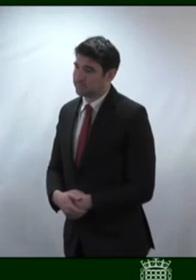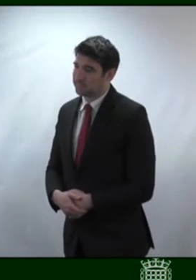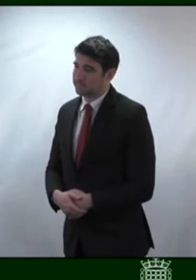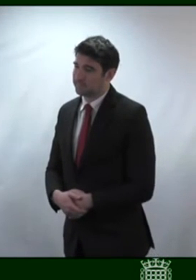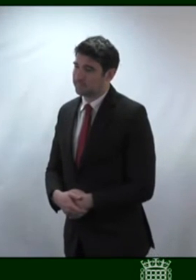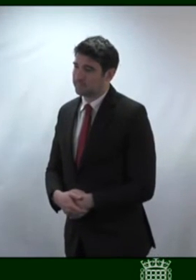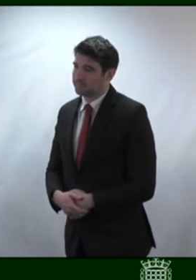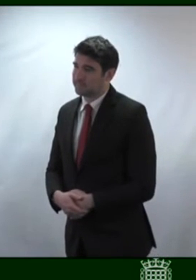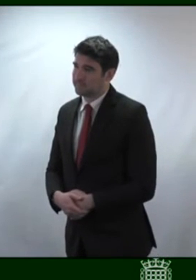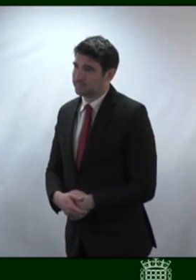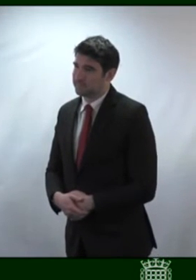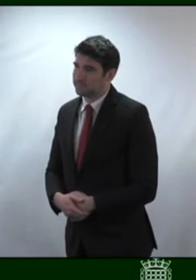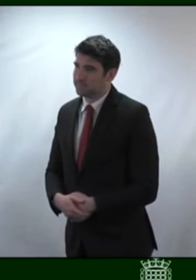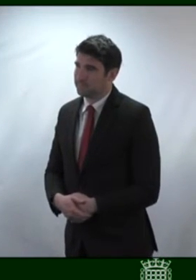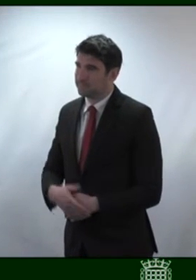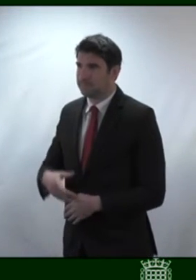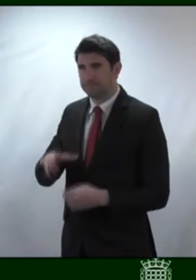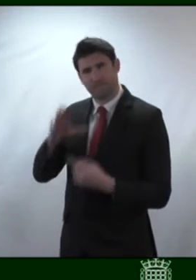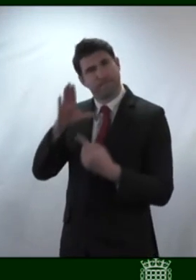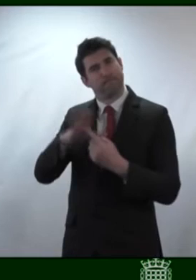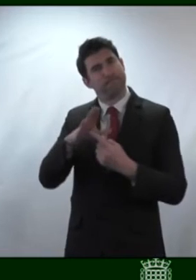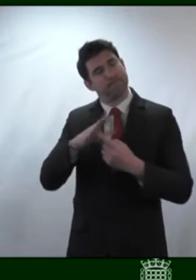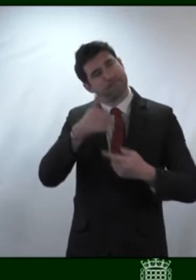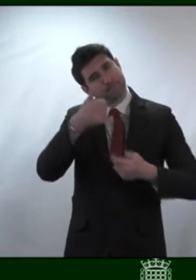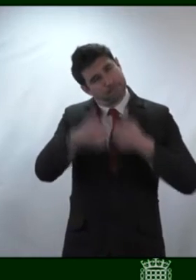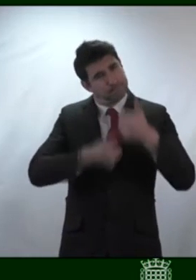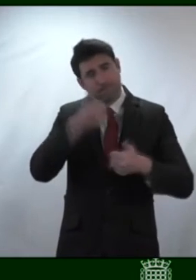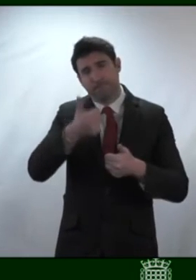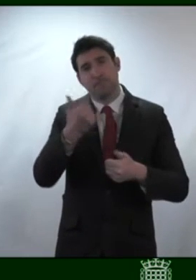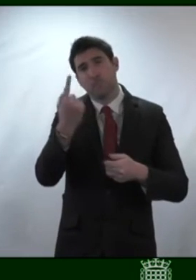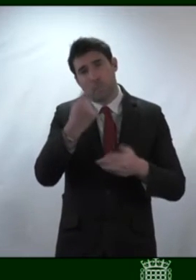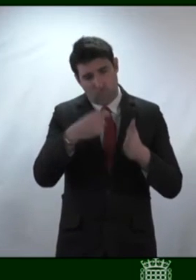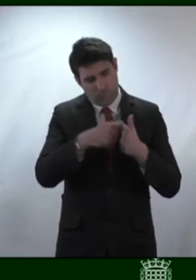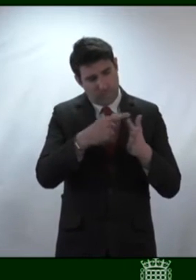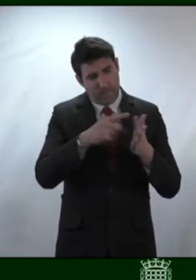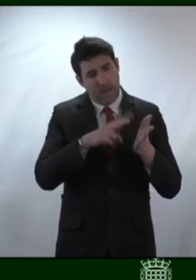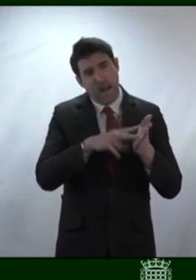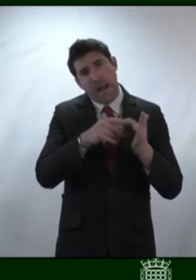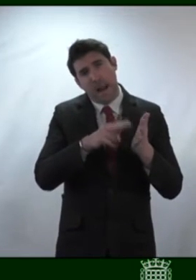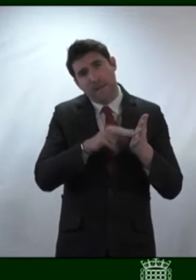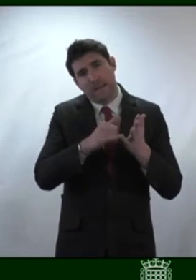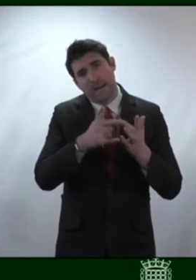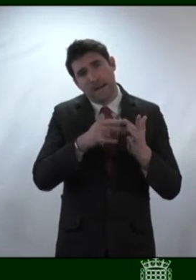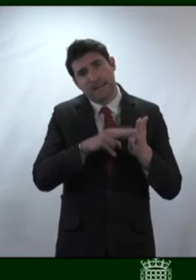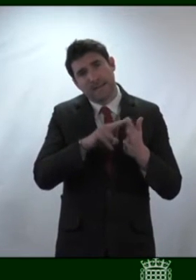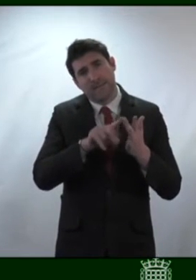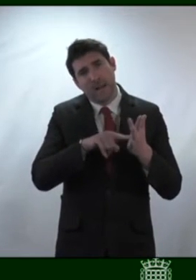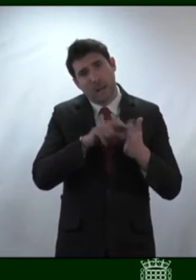Kevin Sinfield and Leeds Rhinos rugby league club on raising over £2.5 million for the